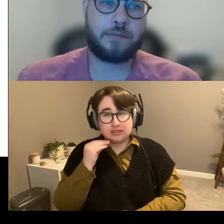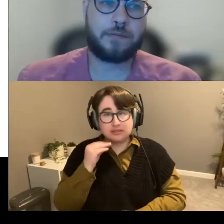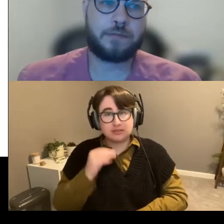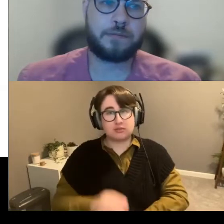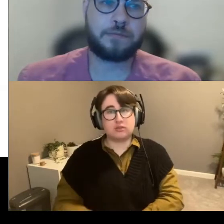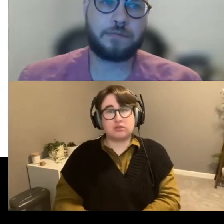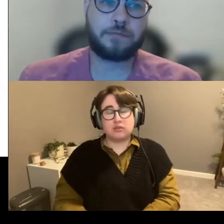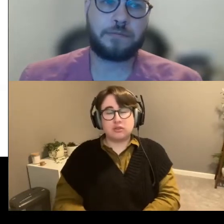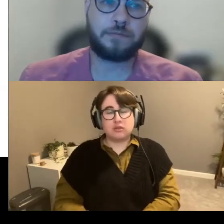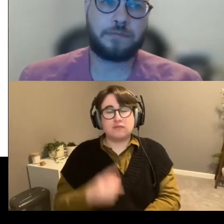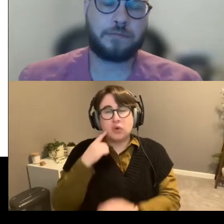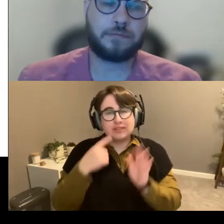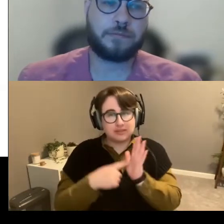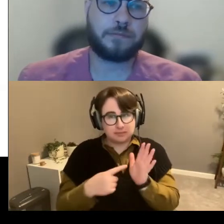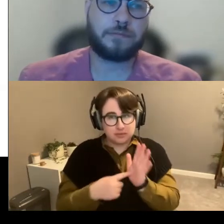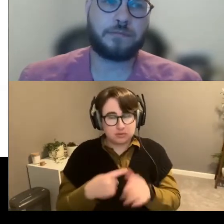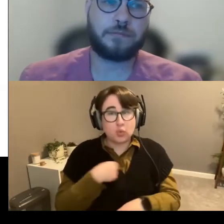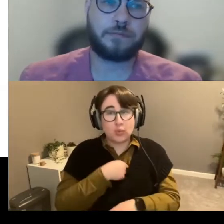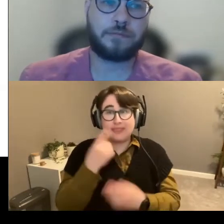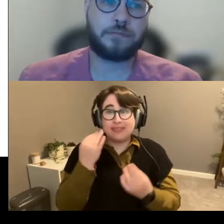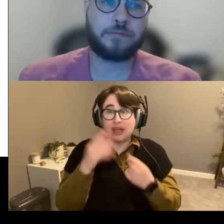So for example, when we think of ACEs, which,